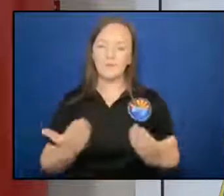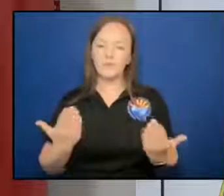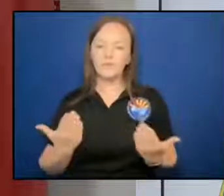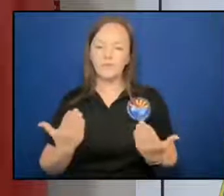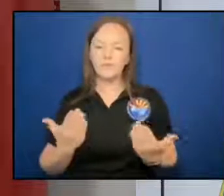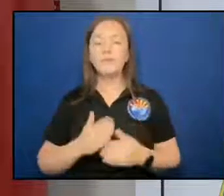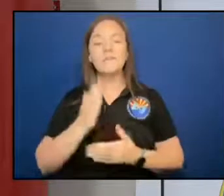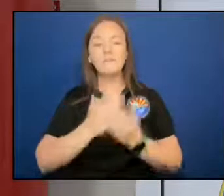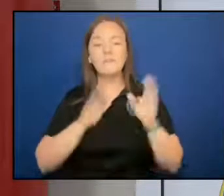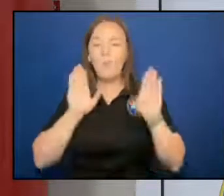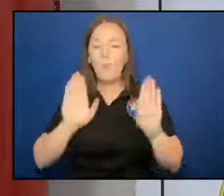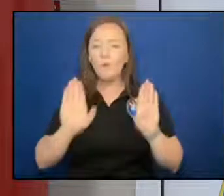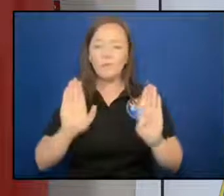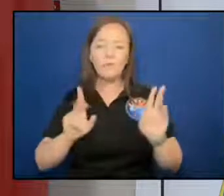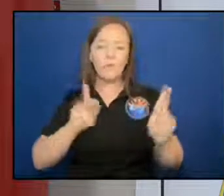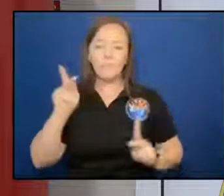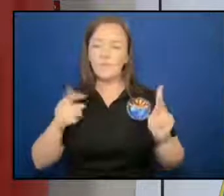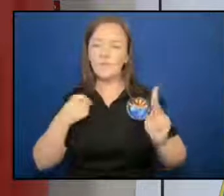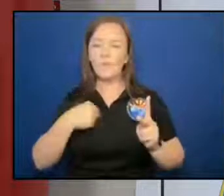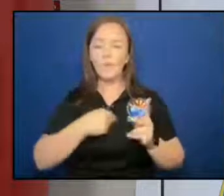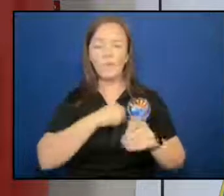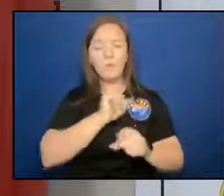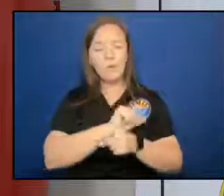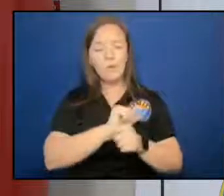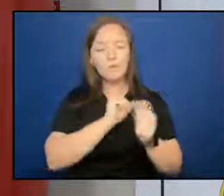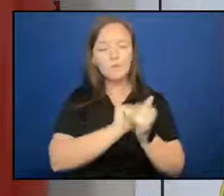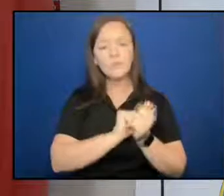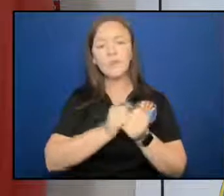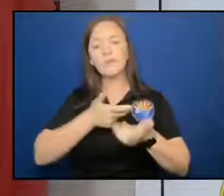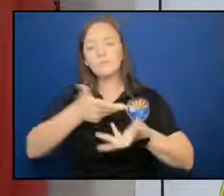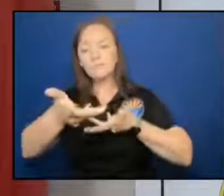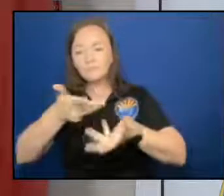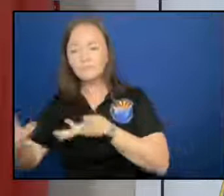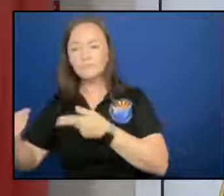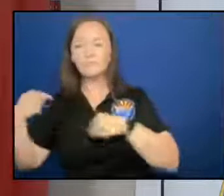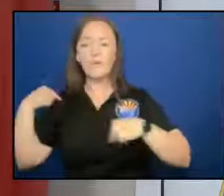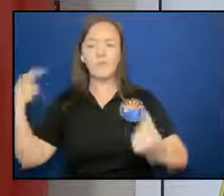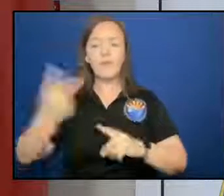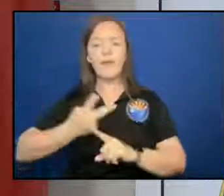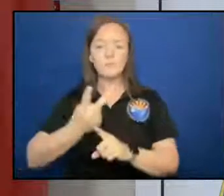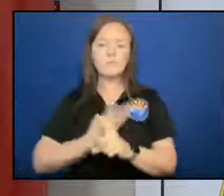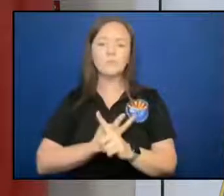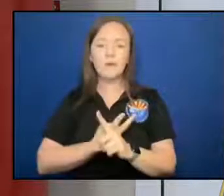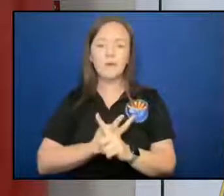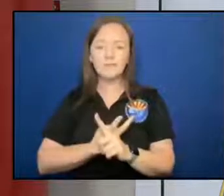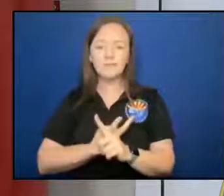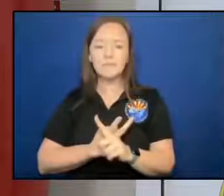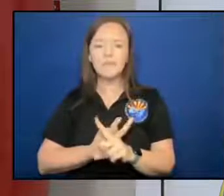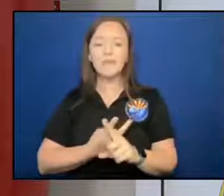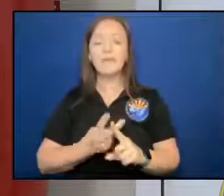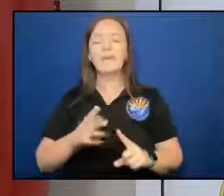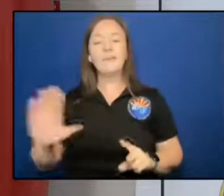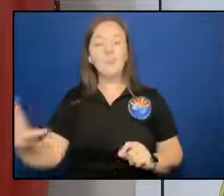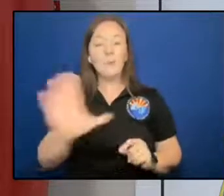ARE IN OR NEAR THE FLOODPLAIN, YOU NEED TO BE REALLY PREPARING AND AS YOU HAVE HEARD FROM ALL SPEAKERS YOU